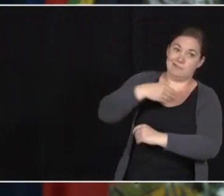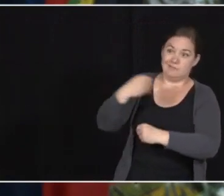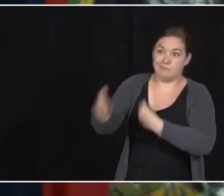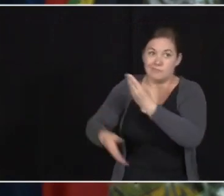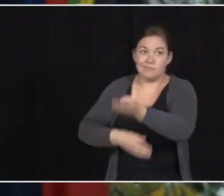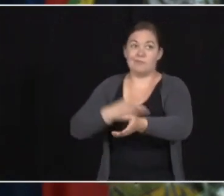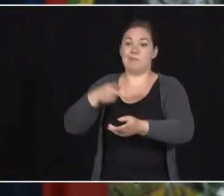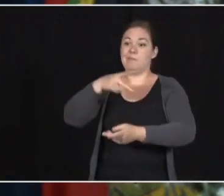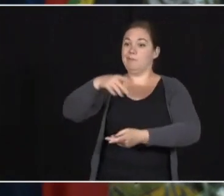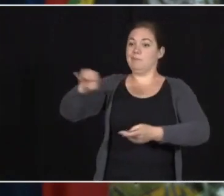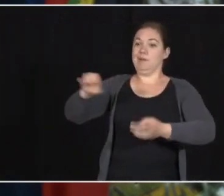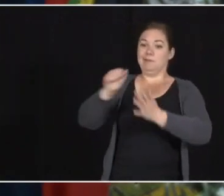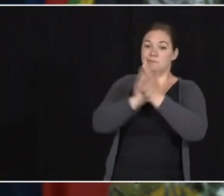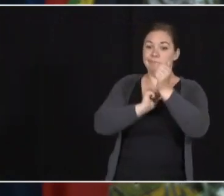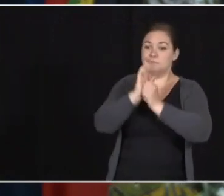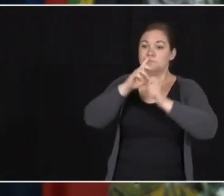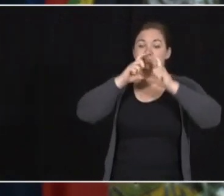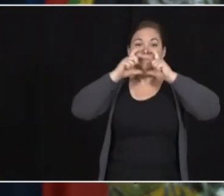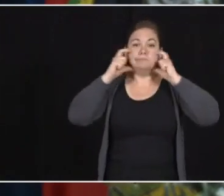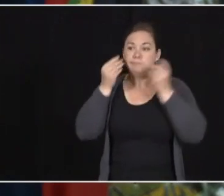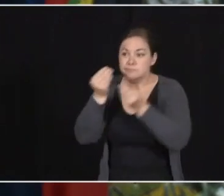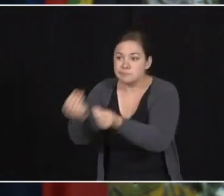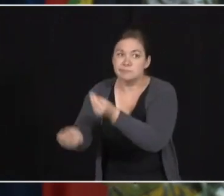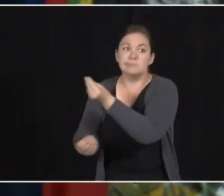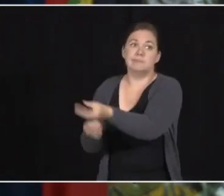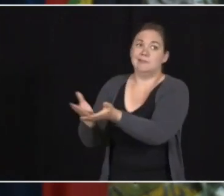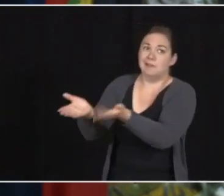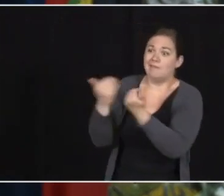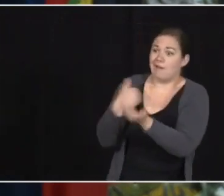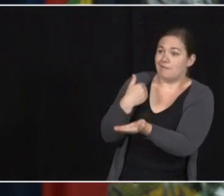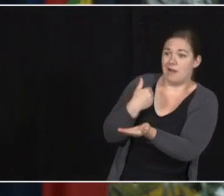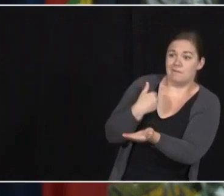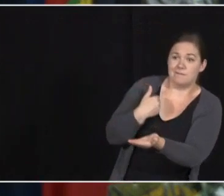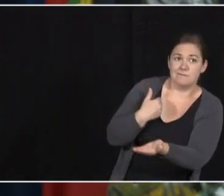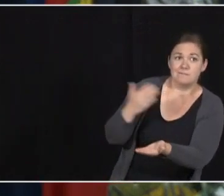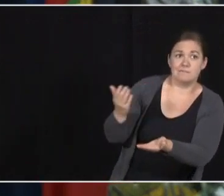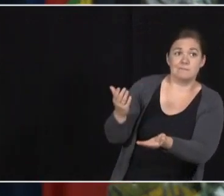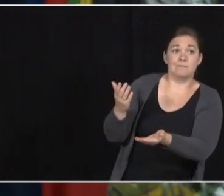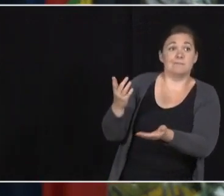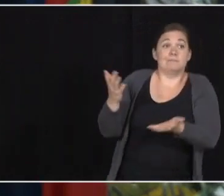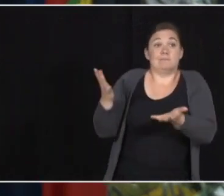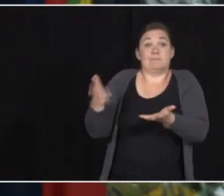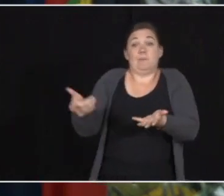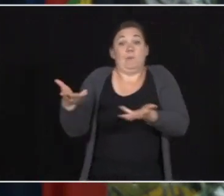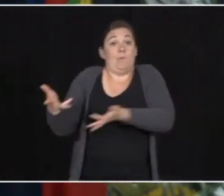guaranteeing they would have protective equipment. They didn't want to go in. They aren't going in.